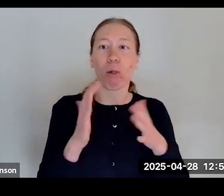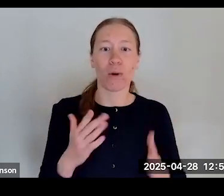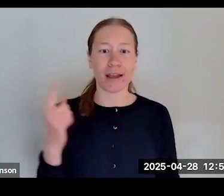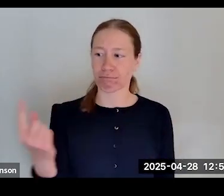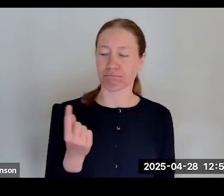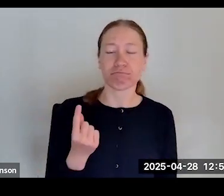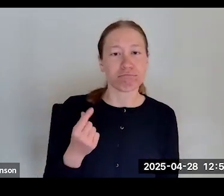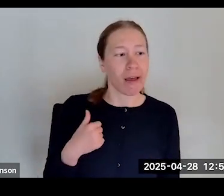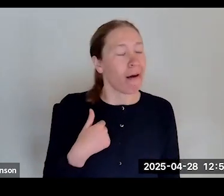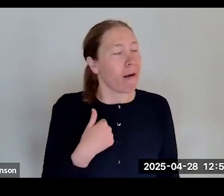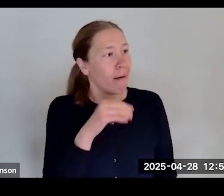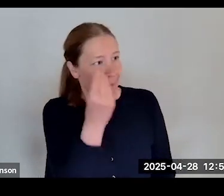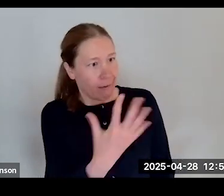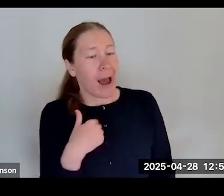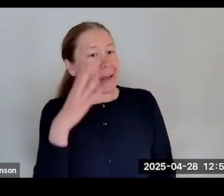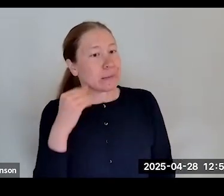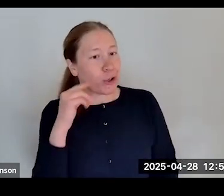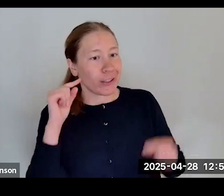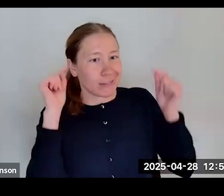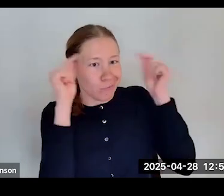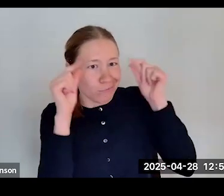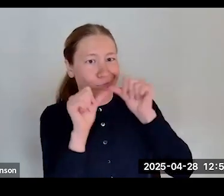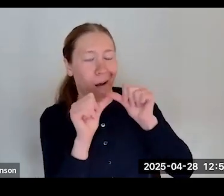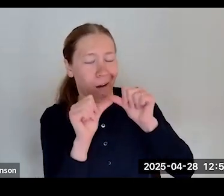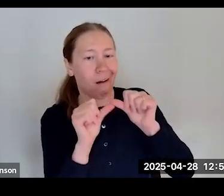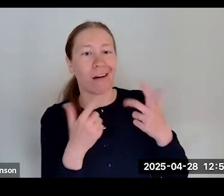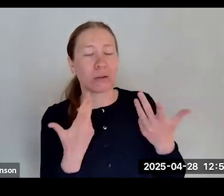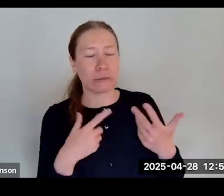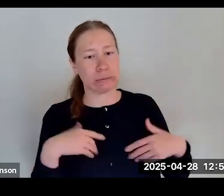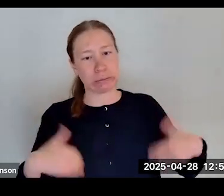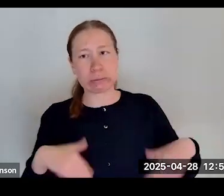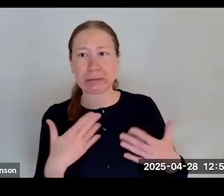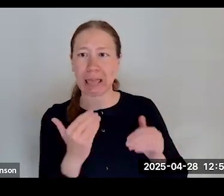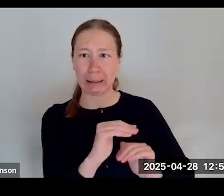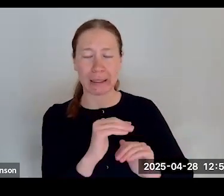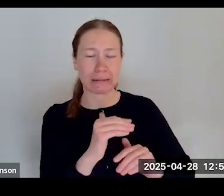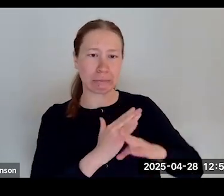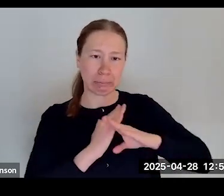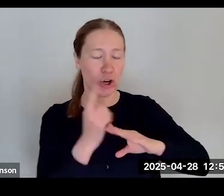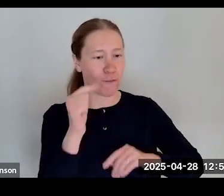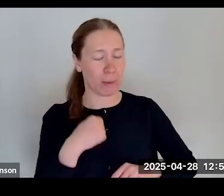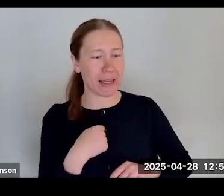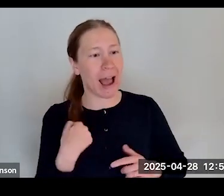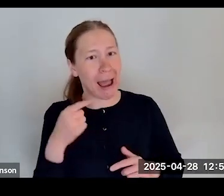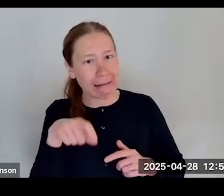and say, "I experienced migraines. These are substantially limiting for me, and I'm looking into some workplace accommodations."